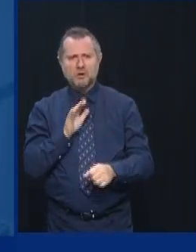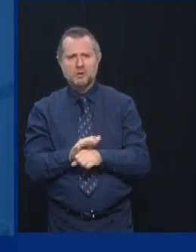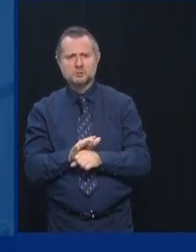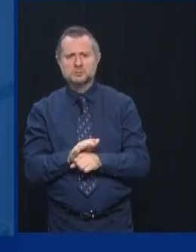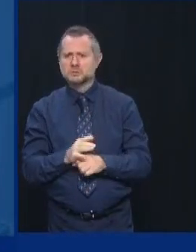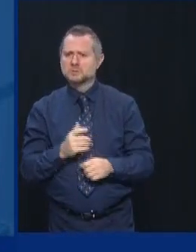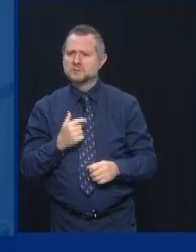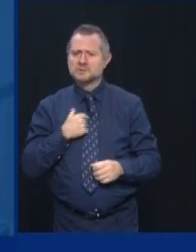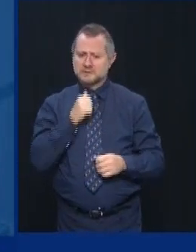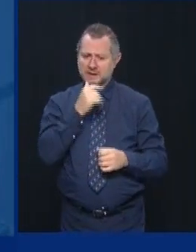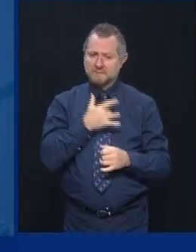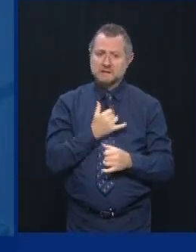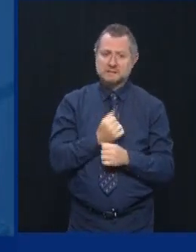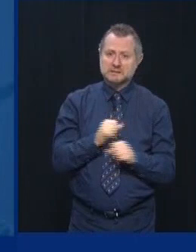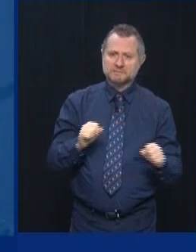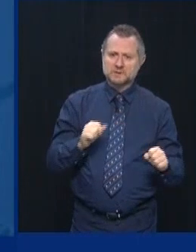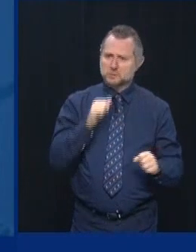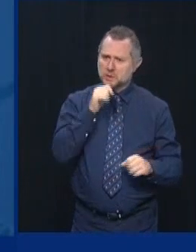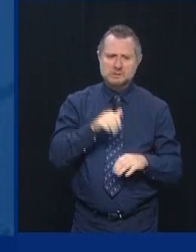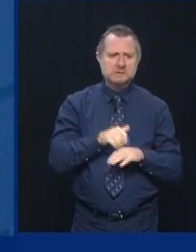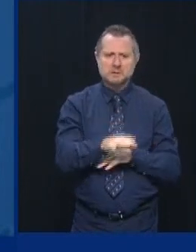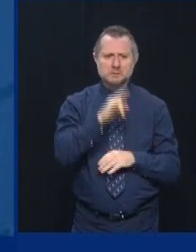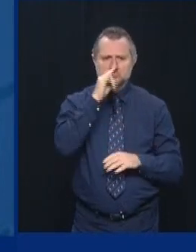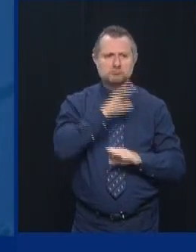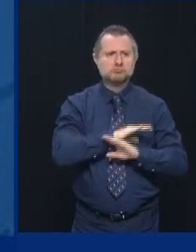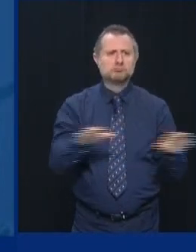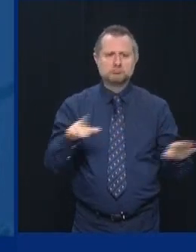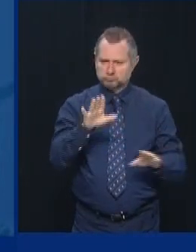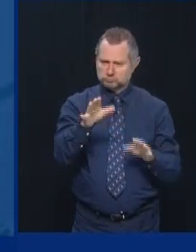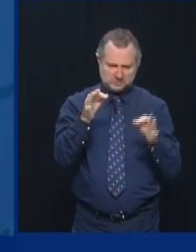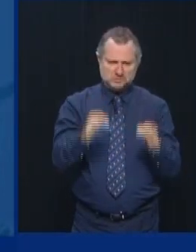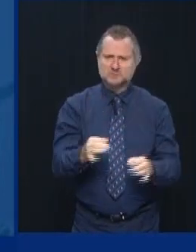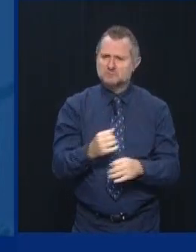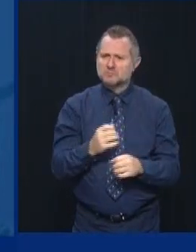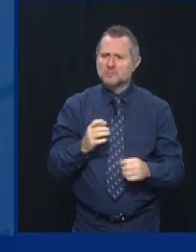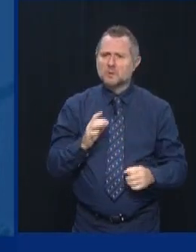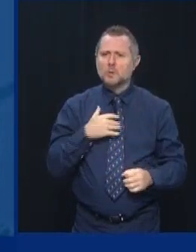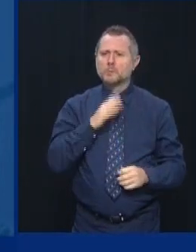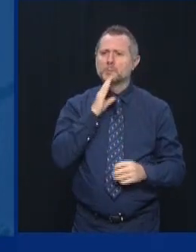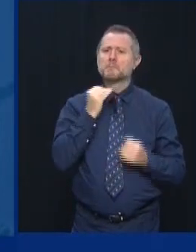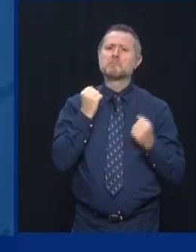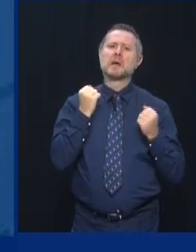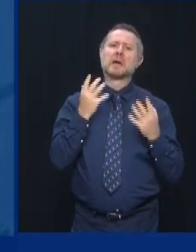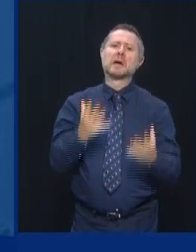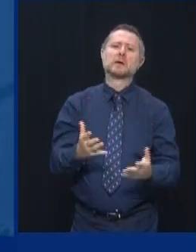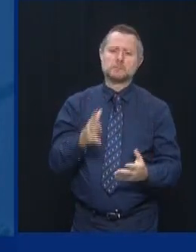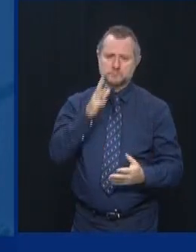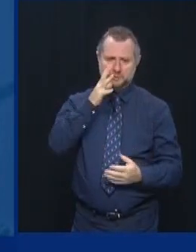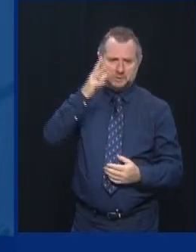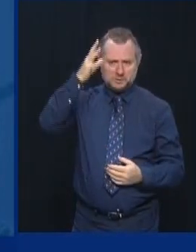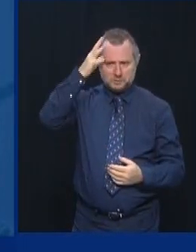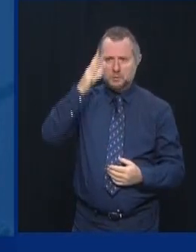TO ANY SCHOOL THAT I WOULD NOT SEND MY CHILD, PERIOD. YOU HAVE MY PERSONAL WORD ON THAT. I'VE SPOKEN TO THOUSANDS OF